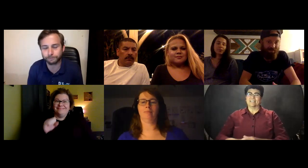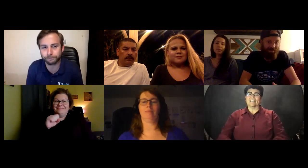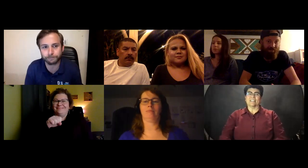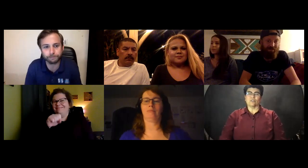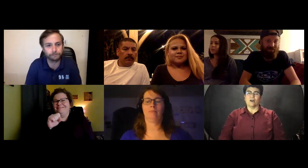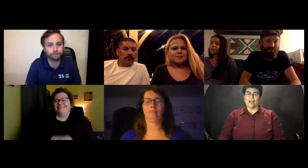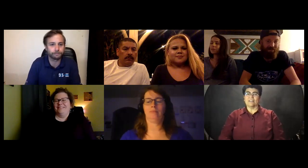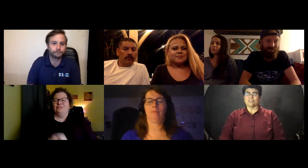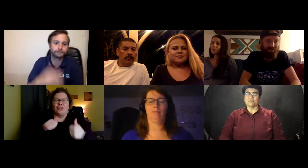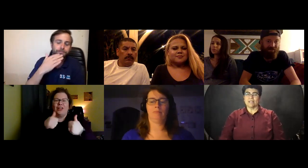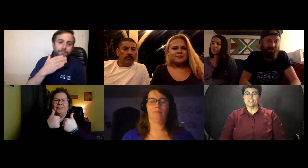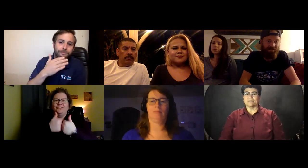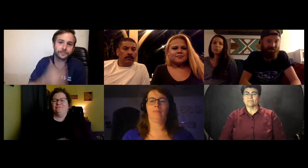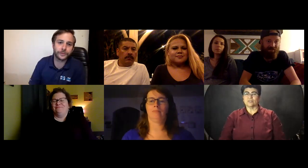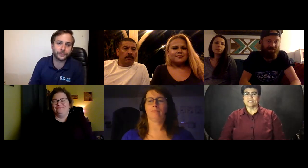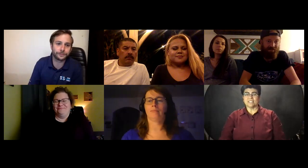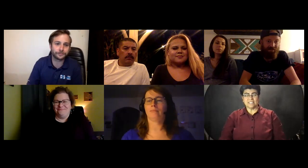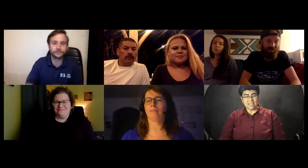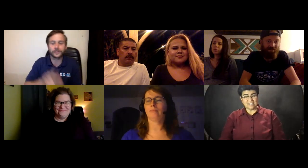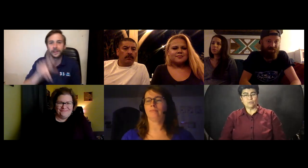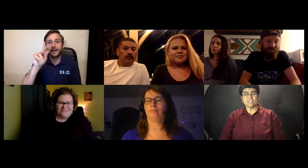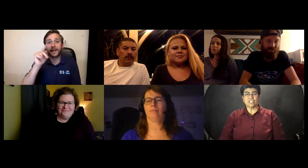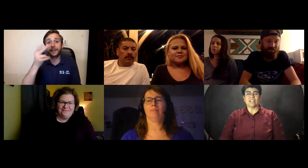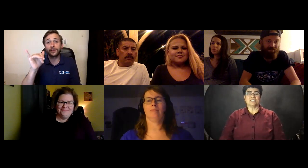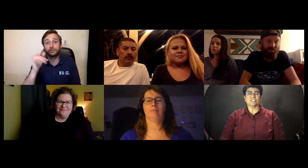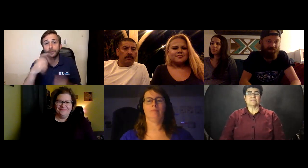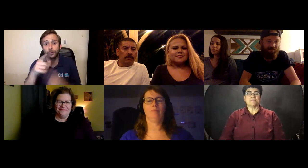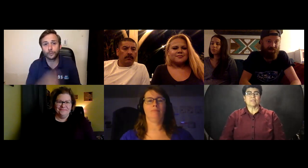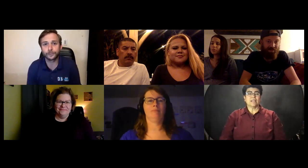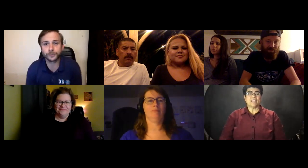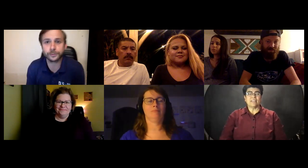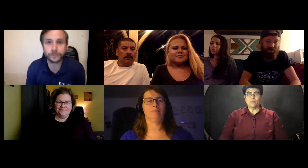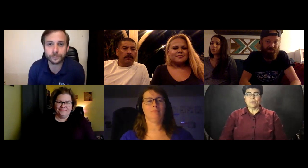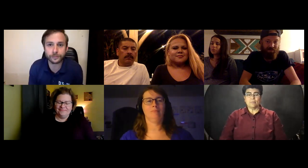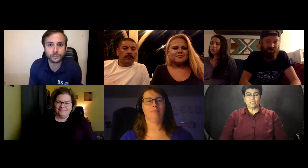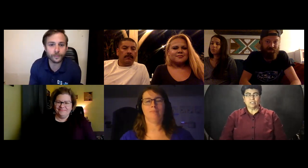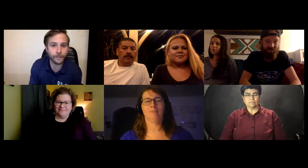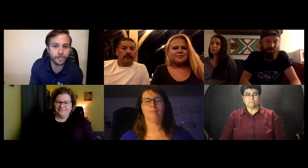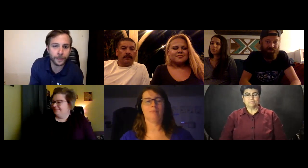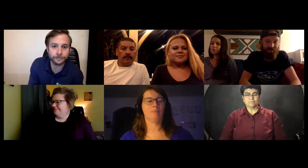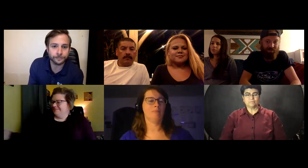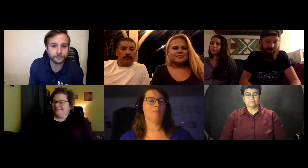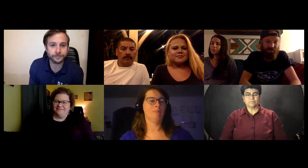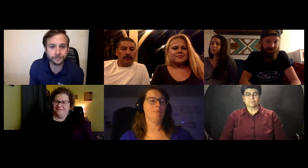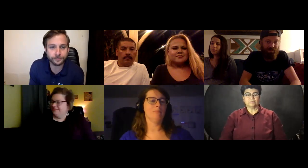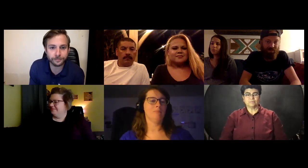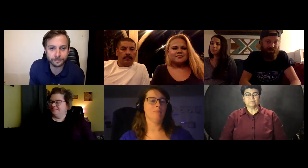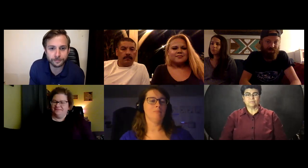get through all that information teresa says yes it was a challenge kathy what about you